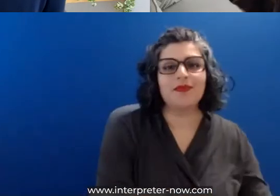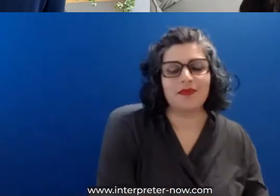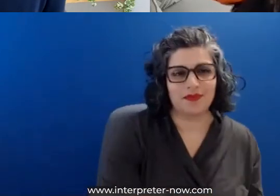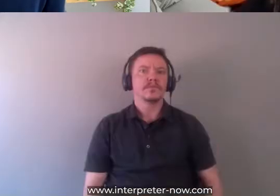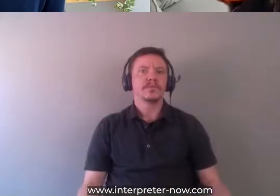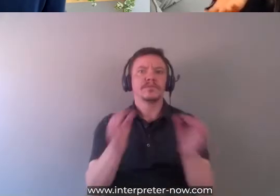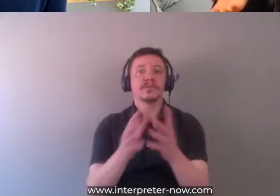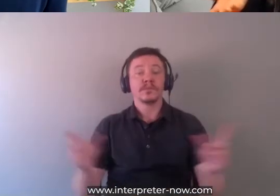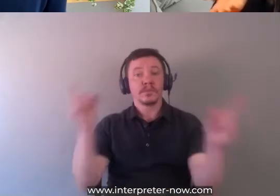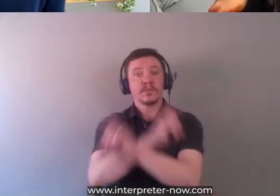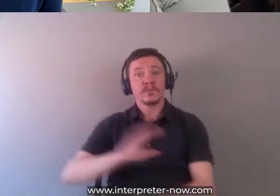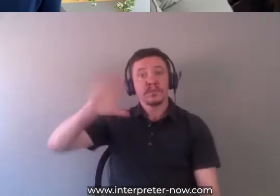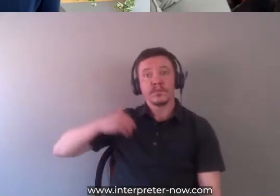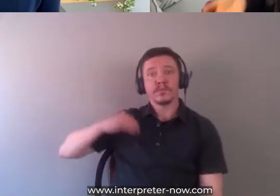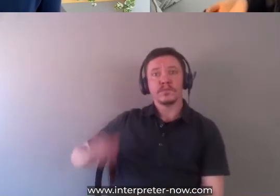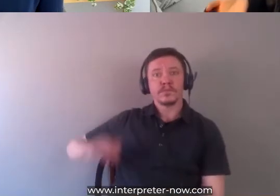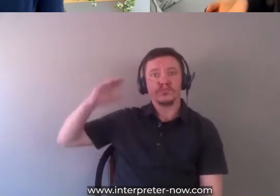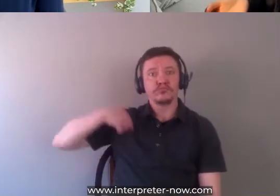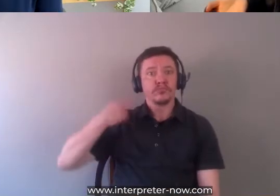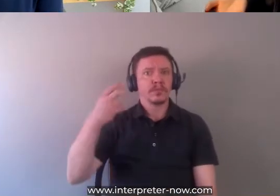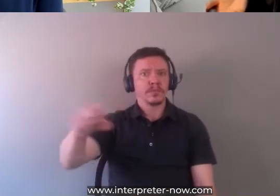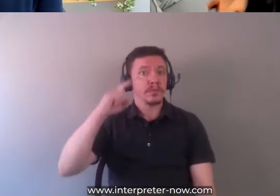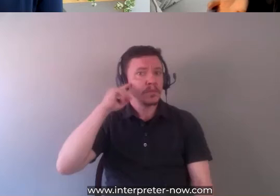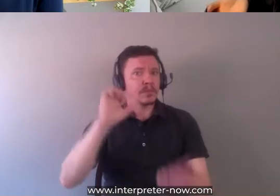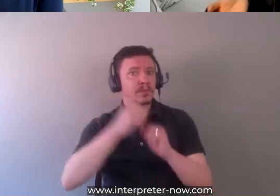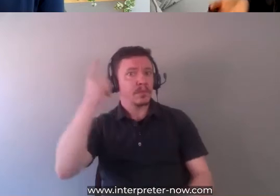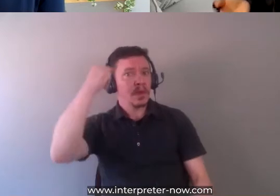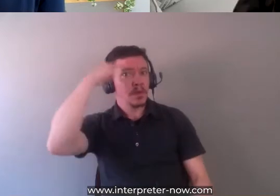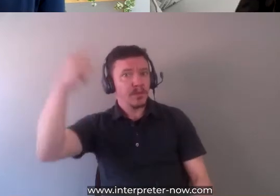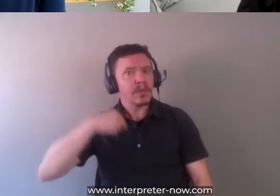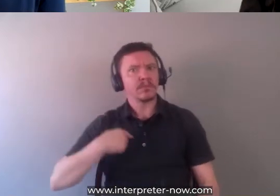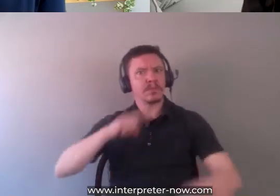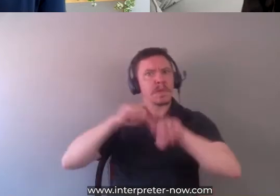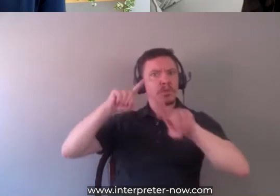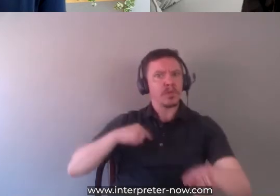government in response to the terrorist attacks of September 11th. I thought a lot about the